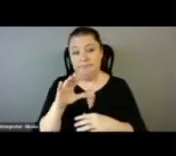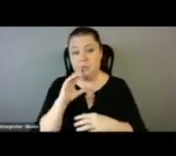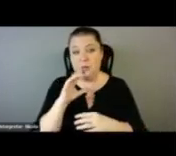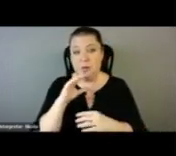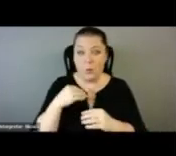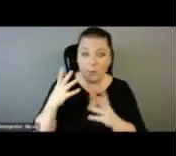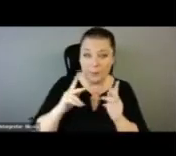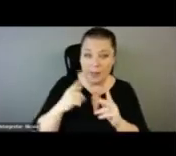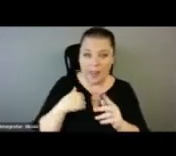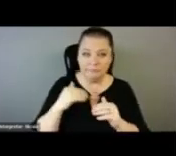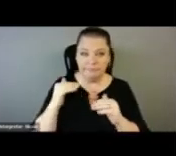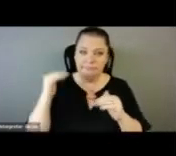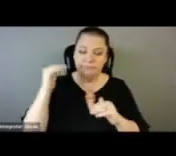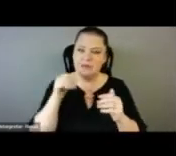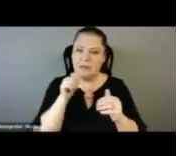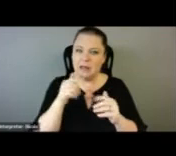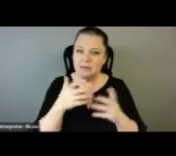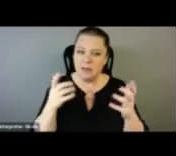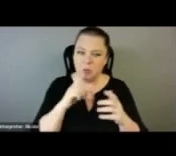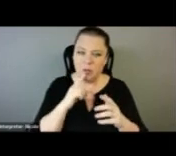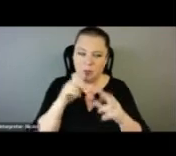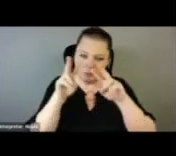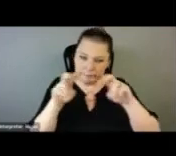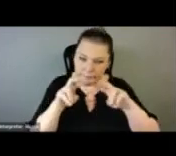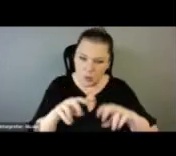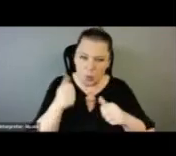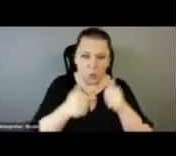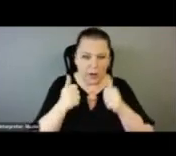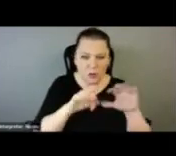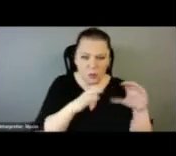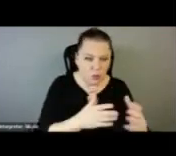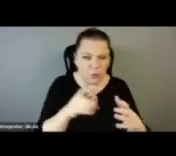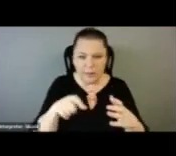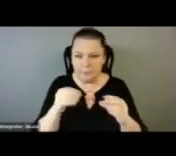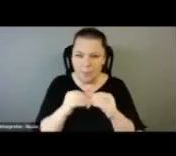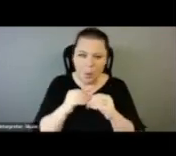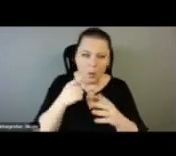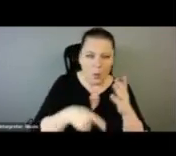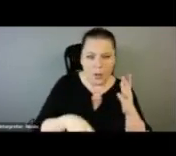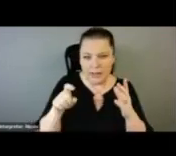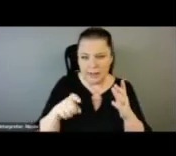digging into the weeds on what the recovery support service needs were by demographics and